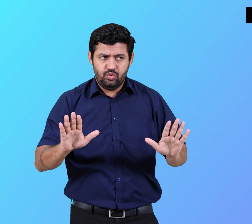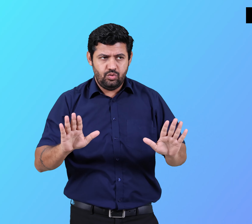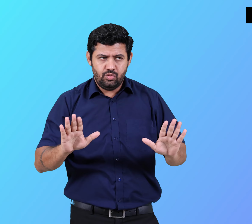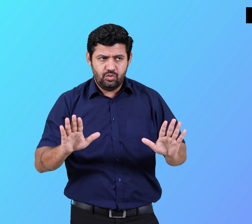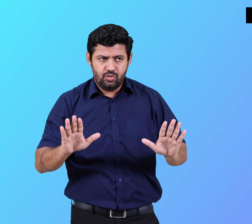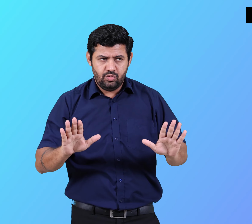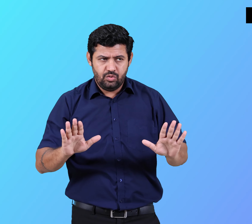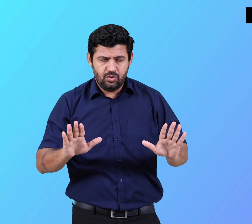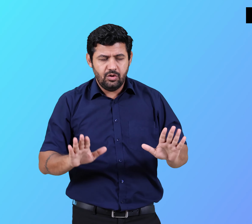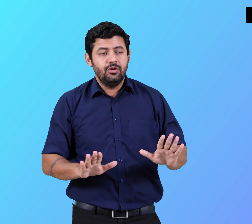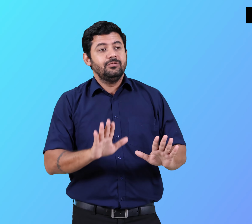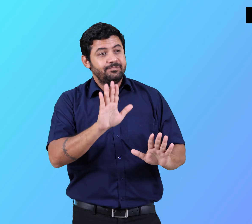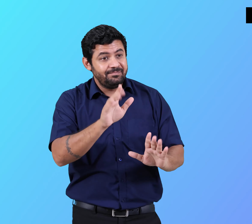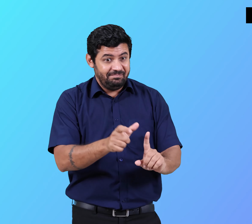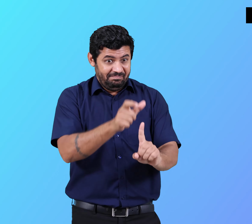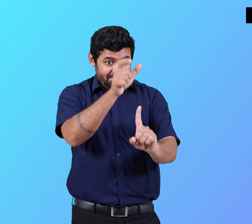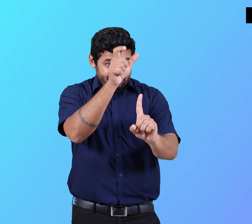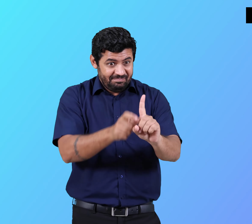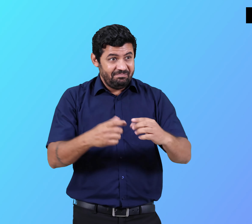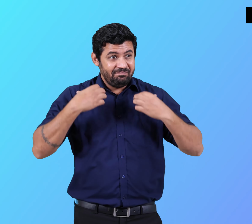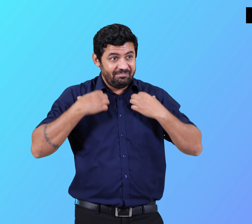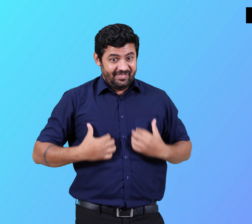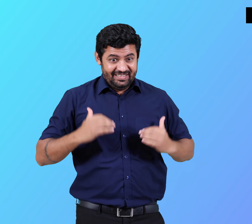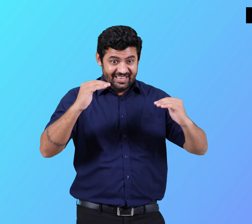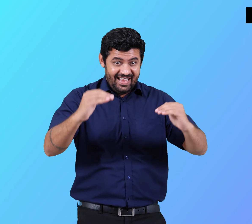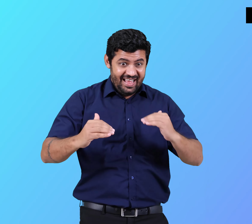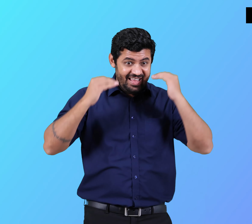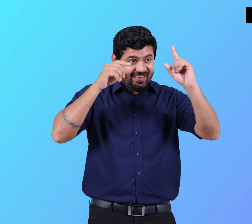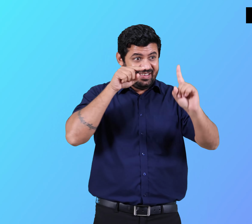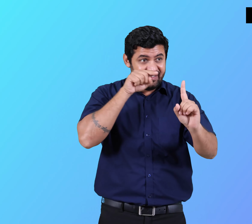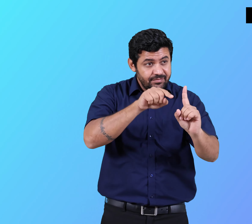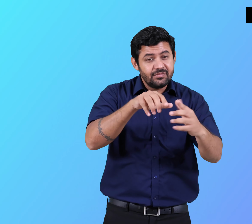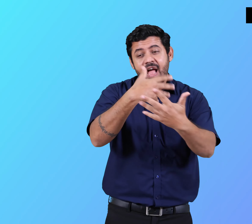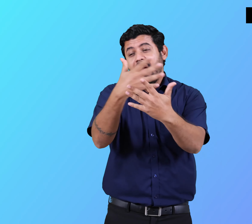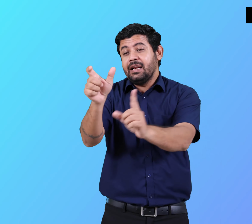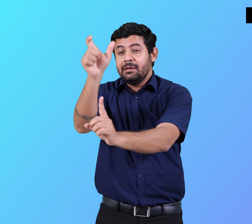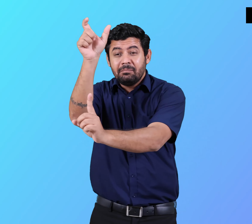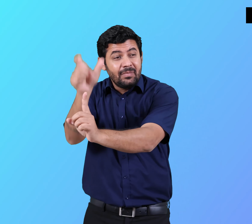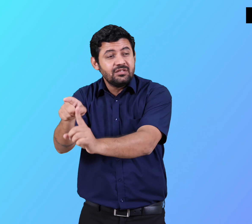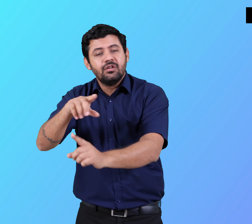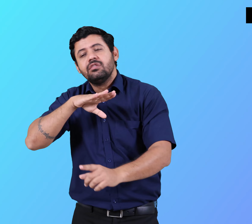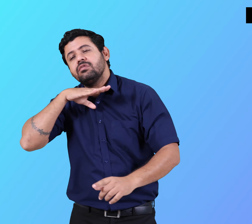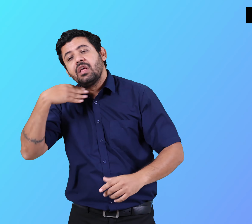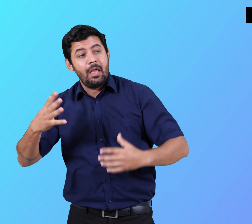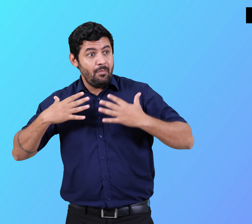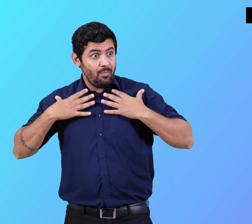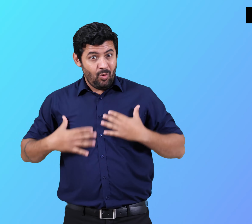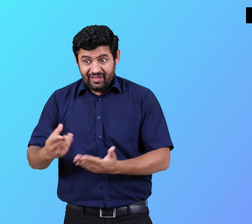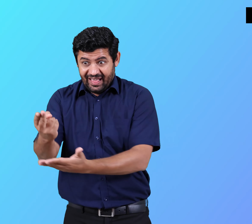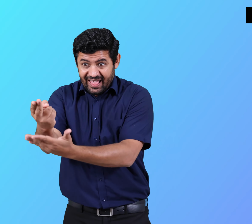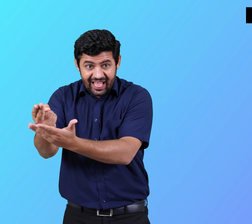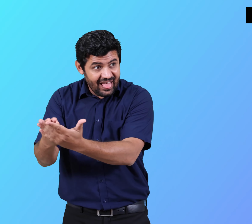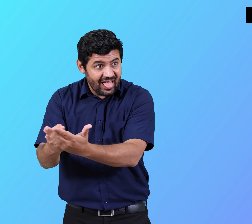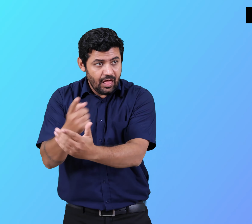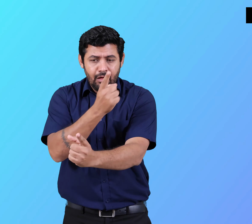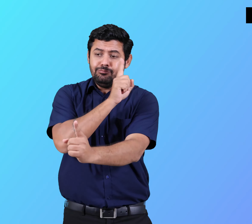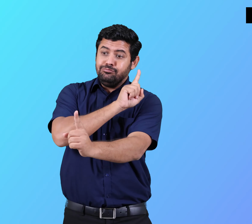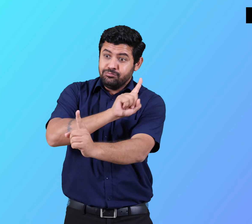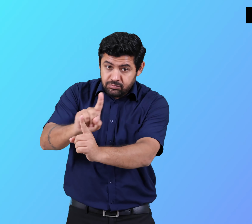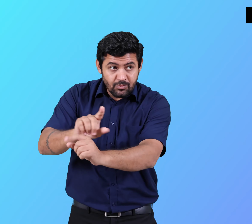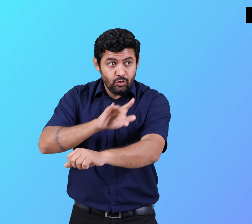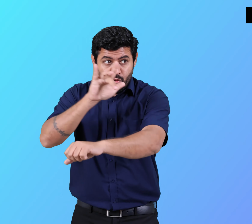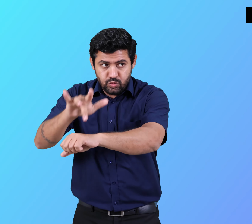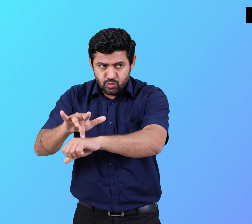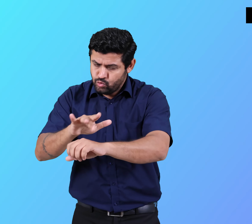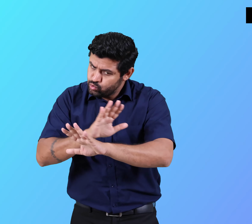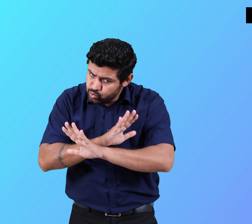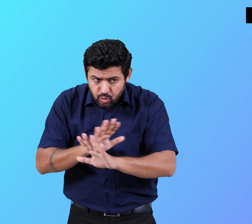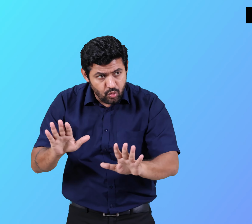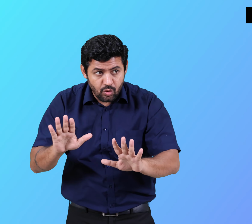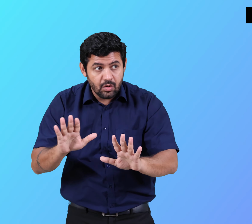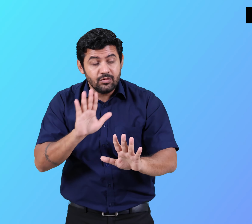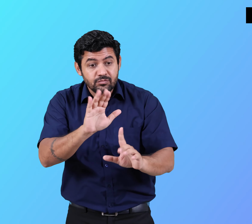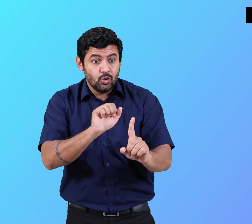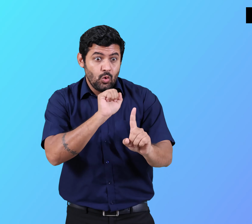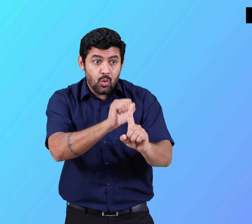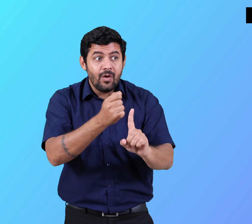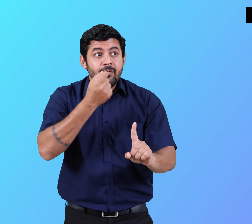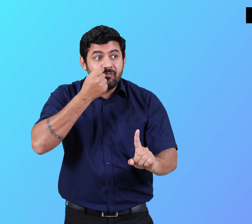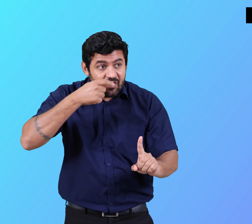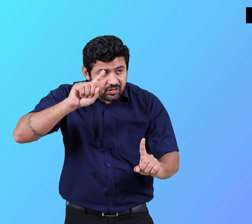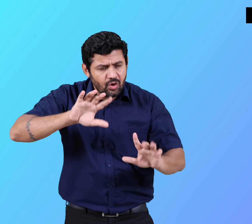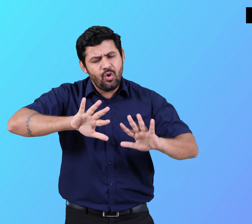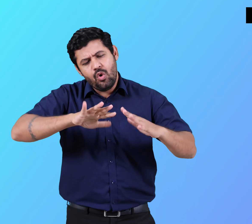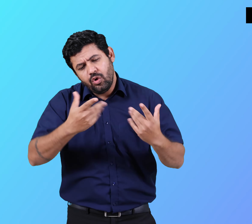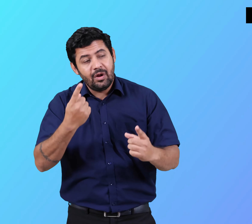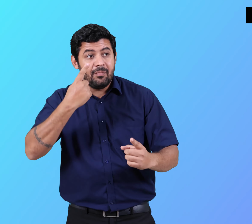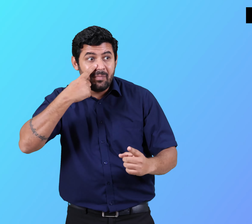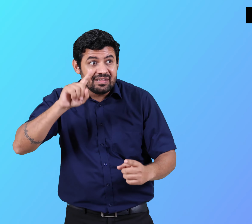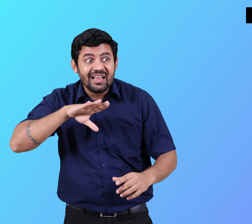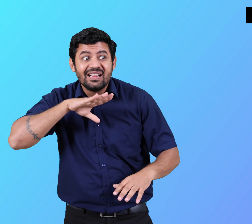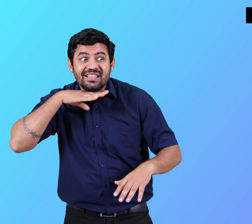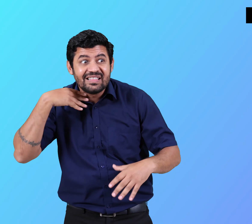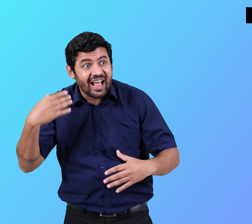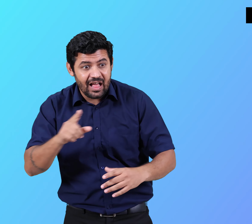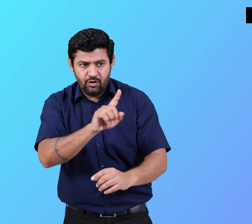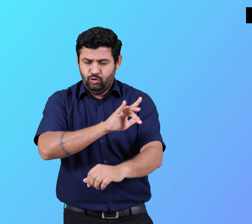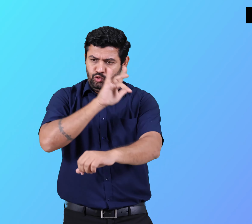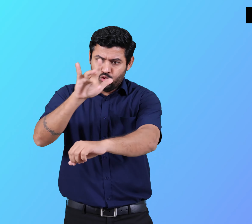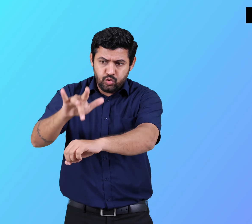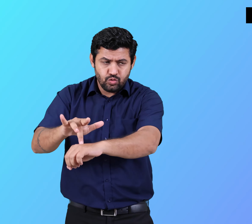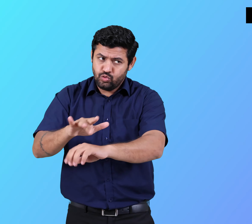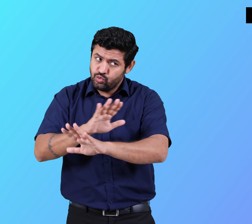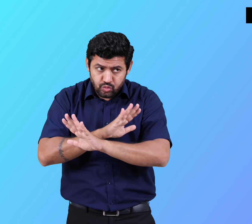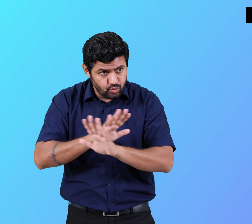He must not make himself unclean by touching a dead body. He must not go near a dead body, even if it is his own father or mother.